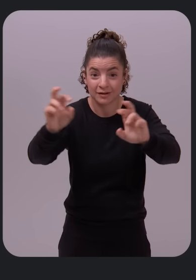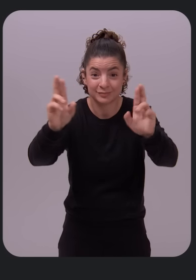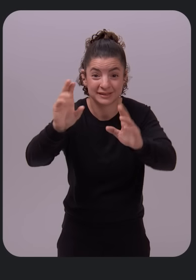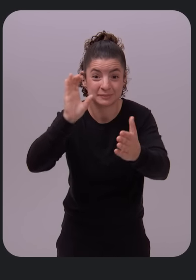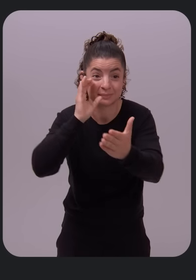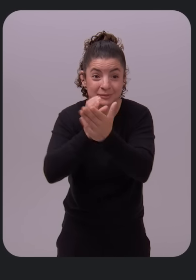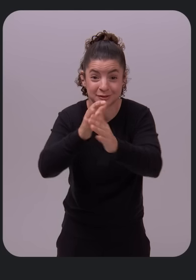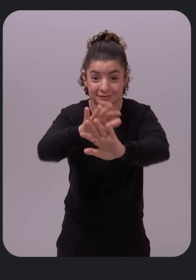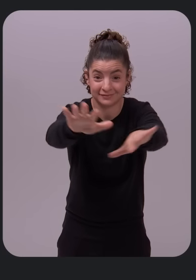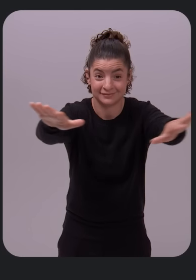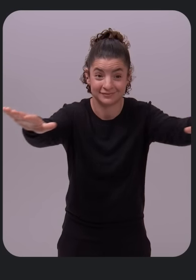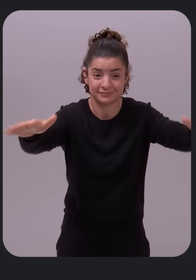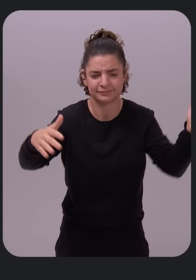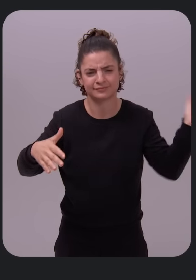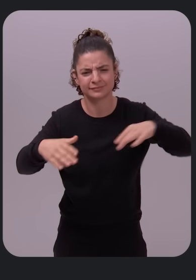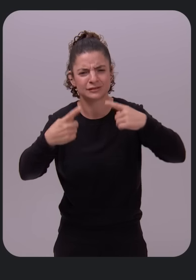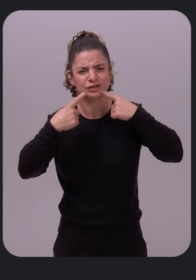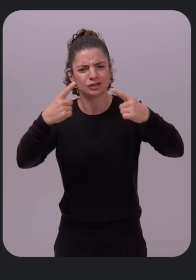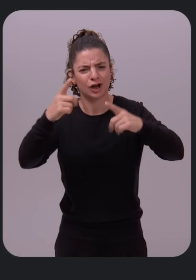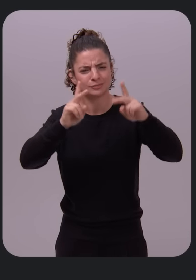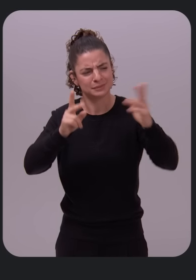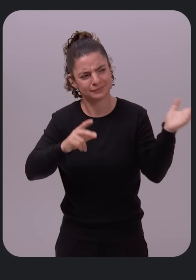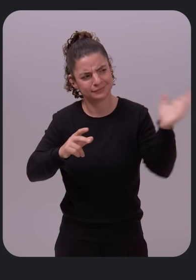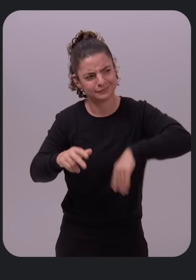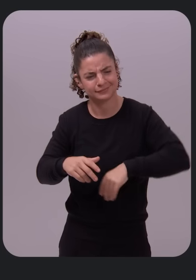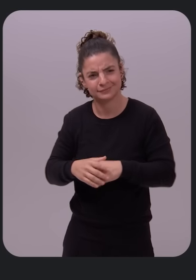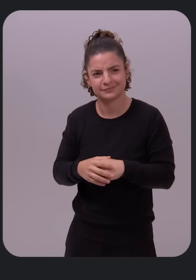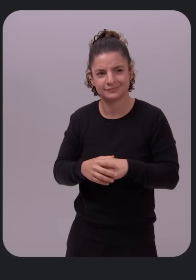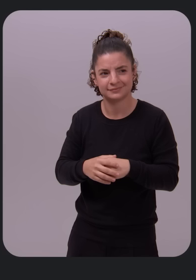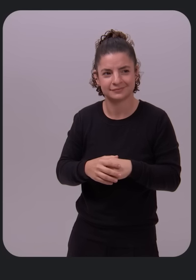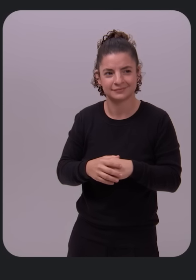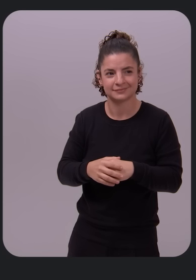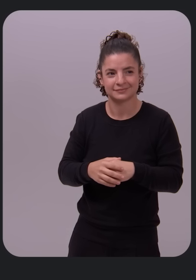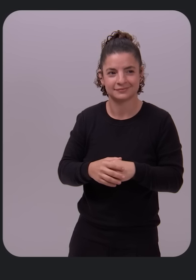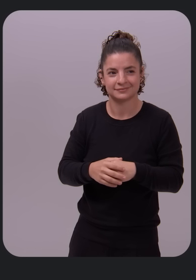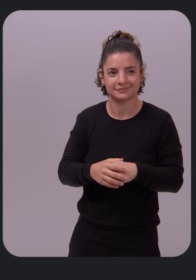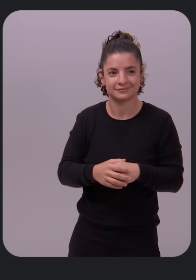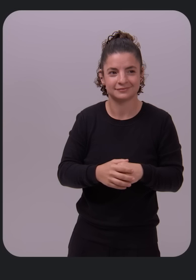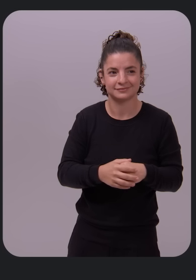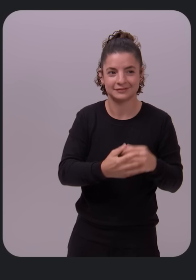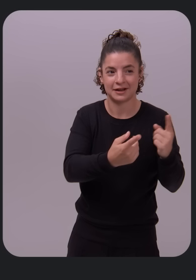And let's bring out our star. Here comes Dieter.